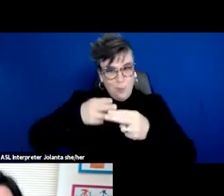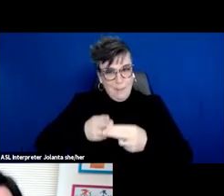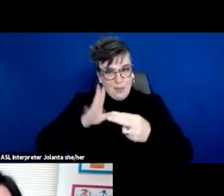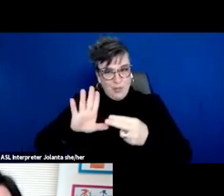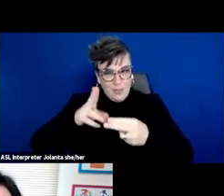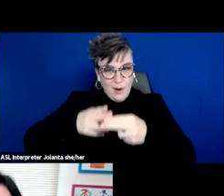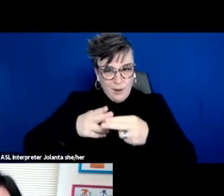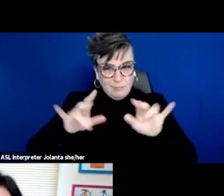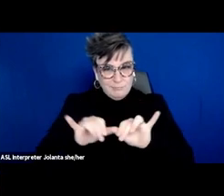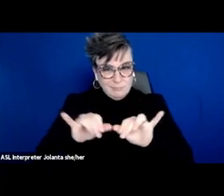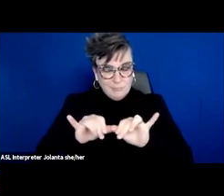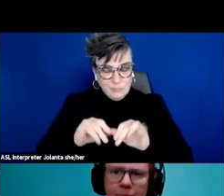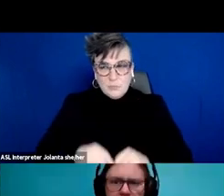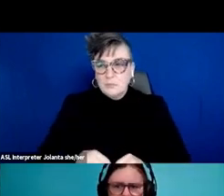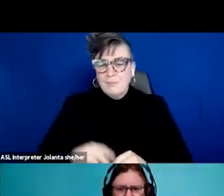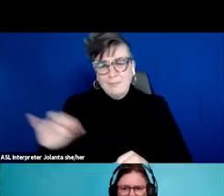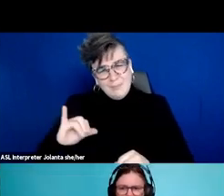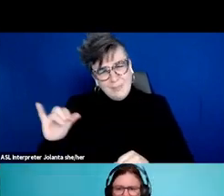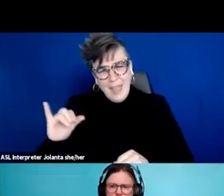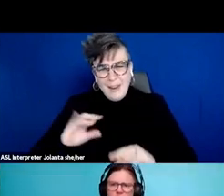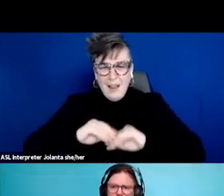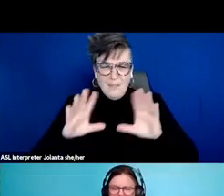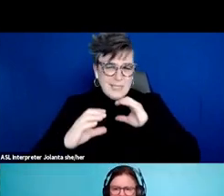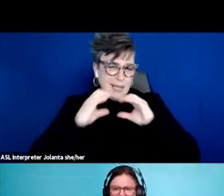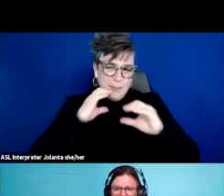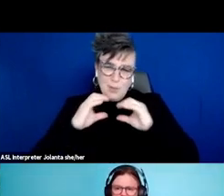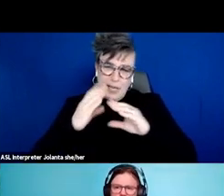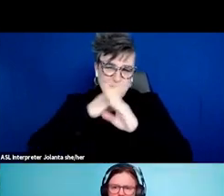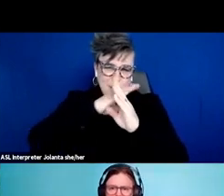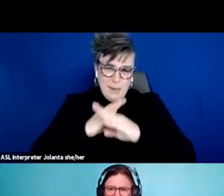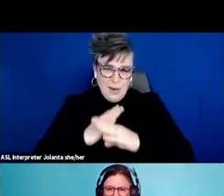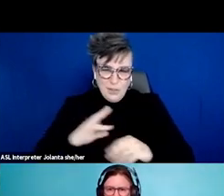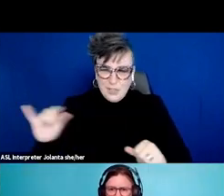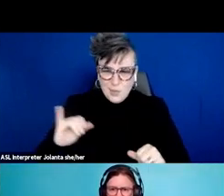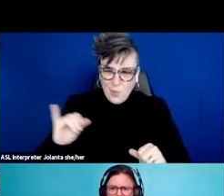significant barriers based in communication. I’ve cared for women in labor back when